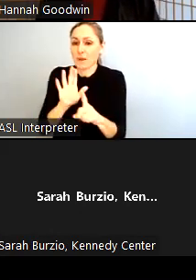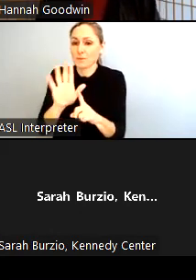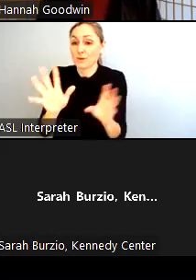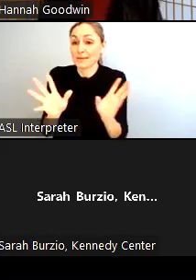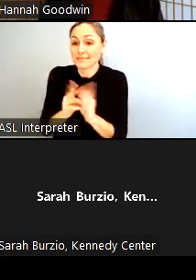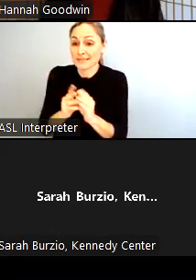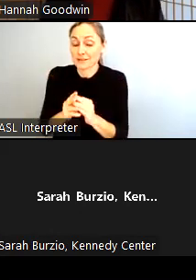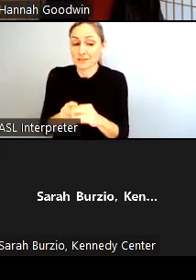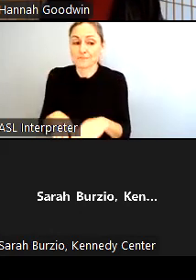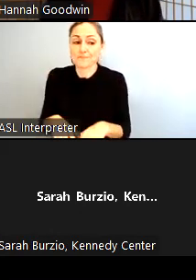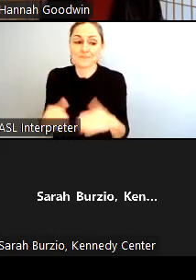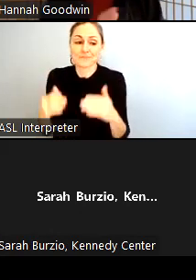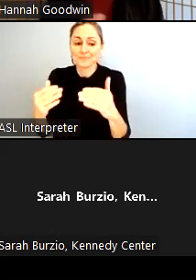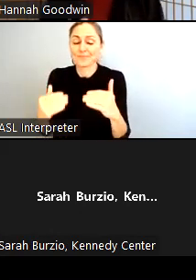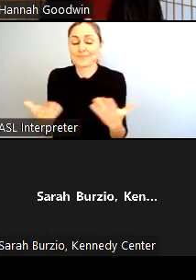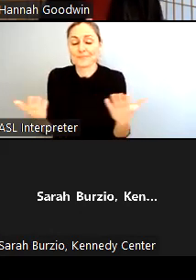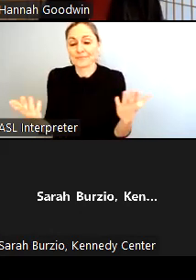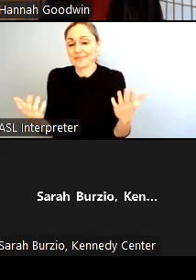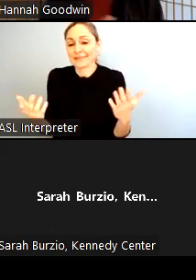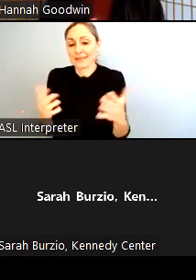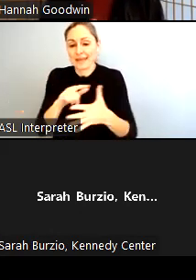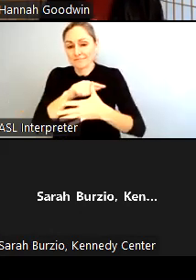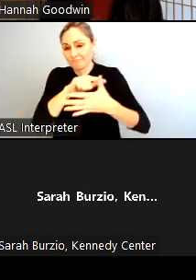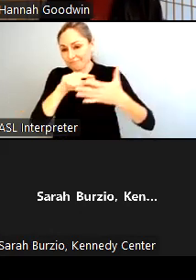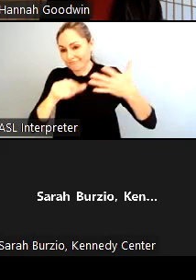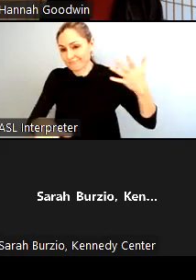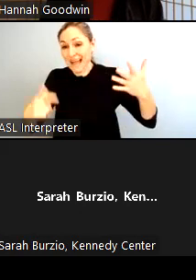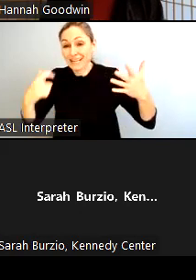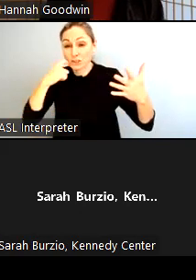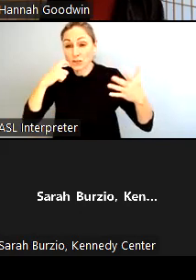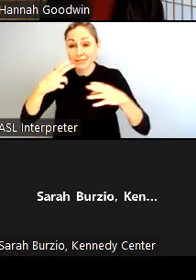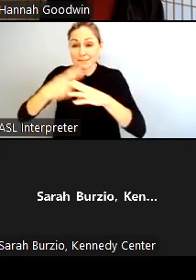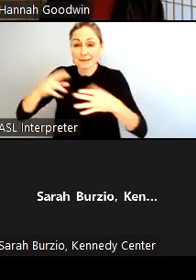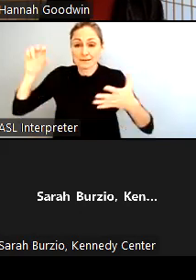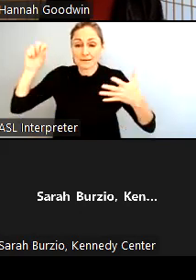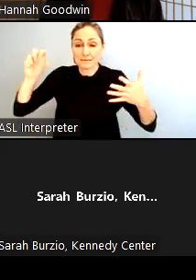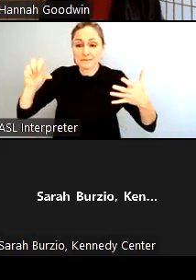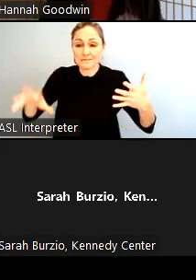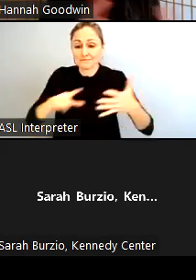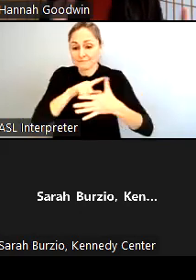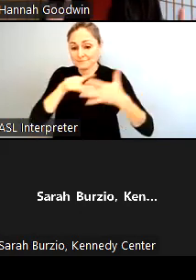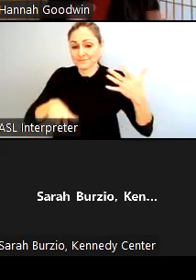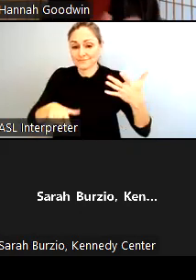And of course, within any of those things that I've mentioned, there are different types,